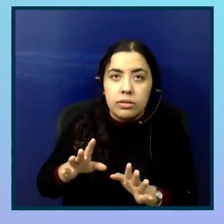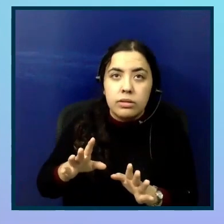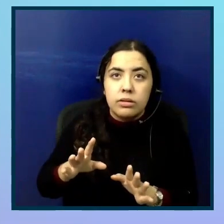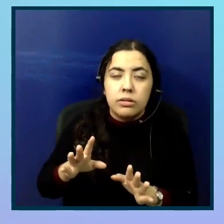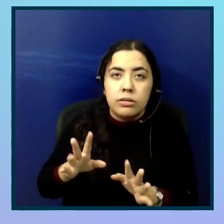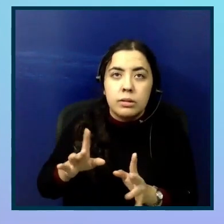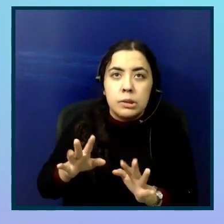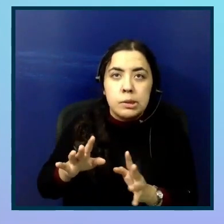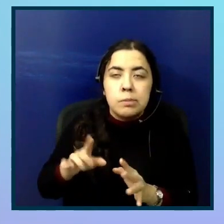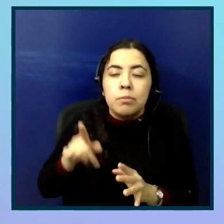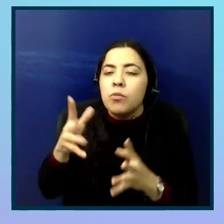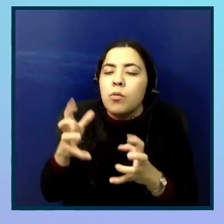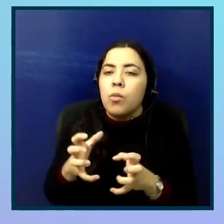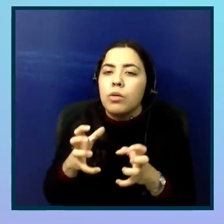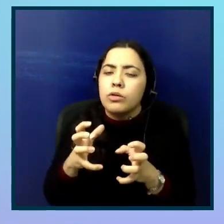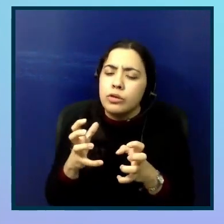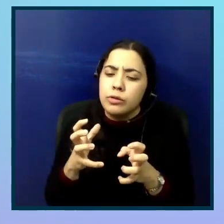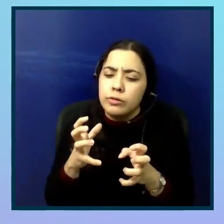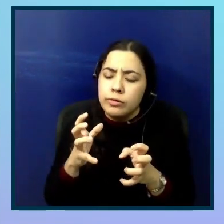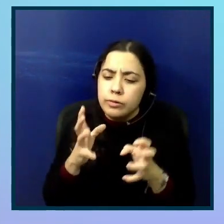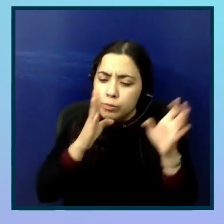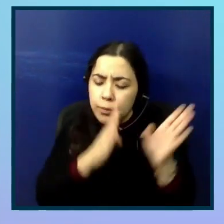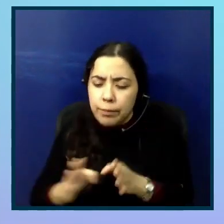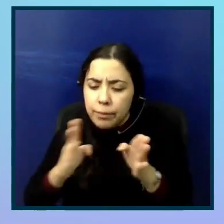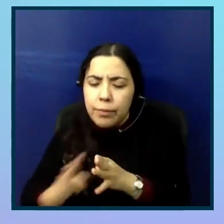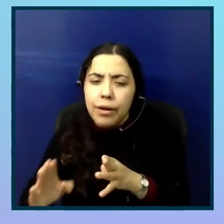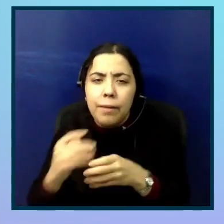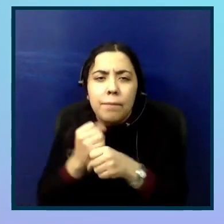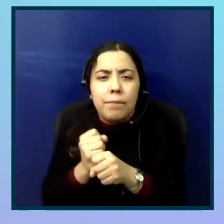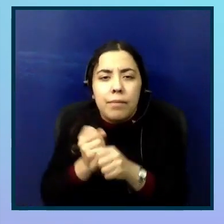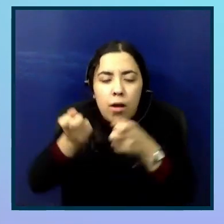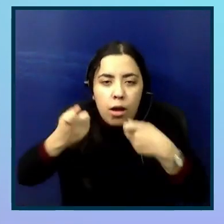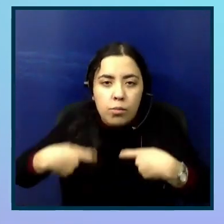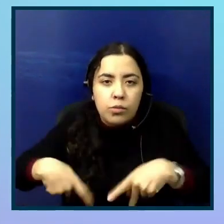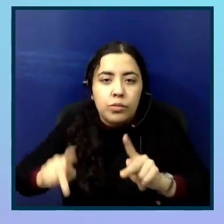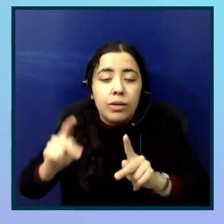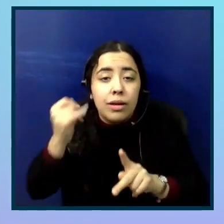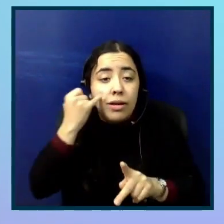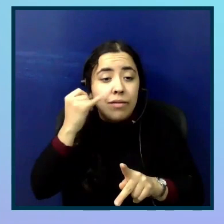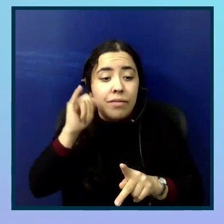as much opportunity for amplifying those when they do come in and like kind of a pathway